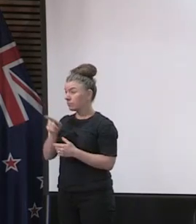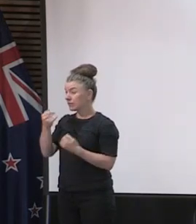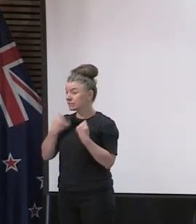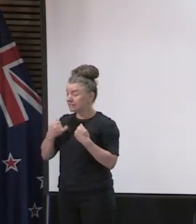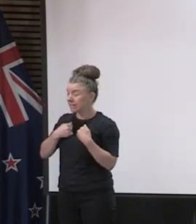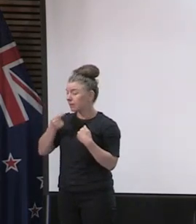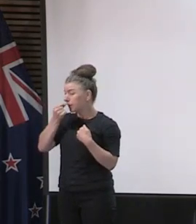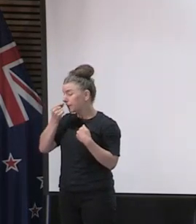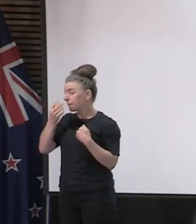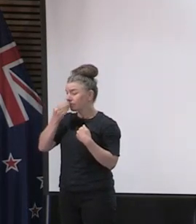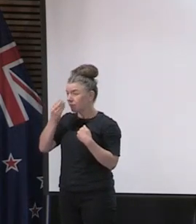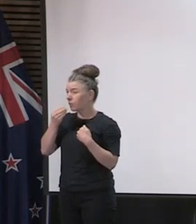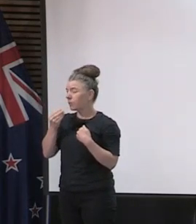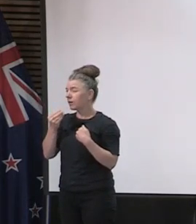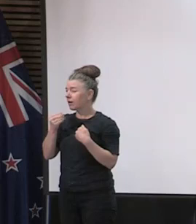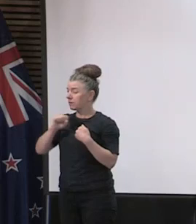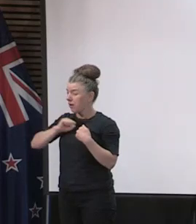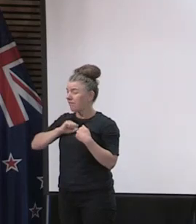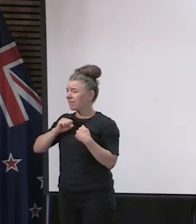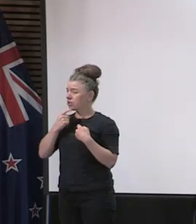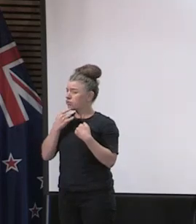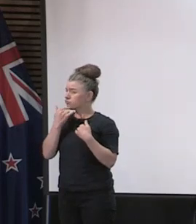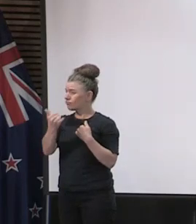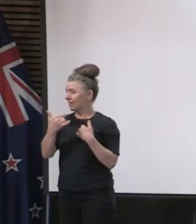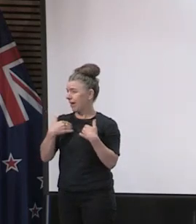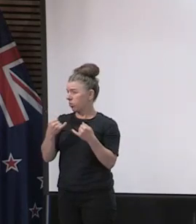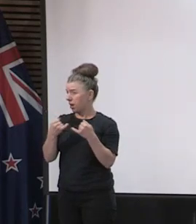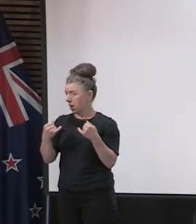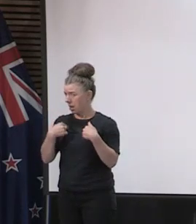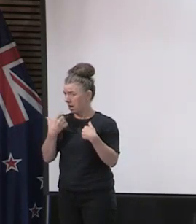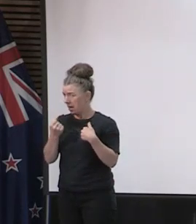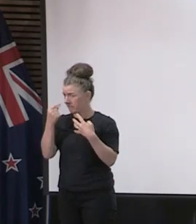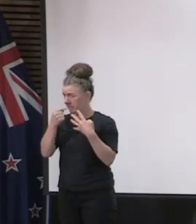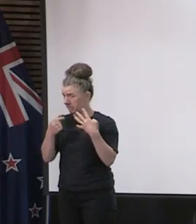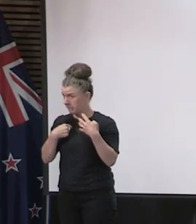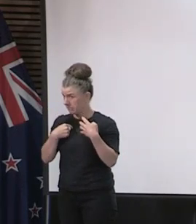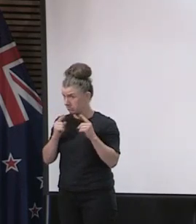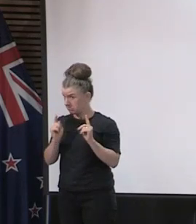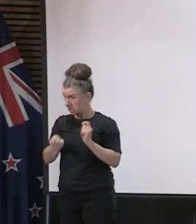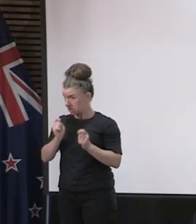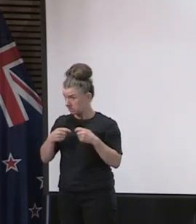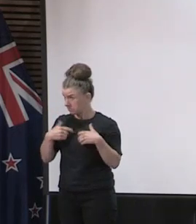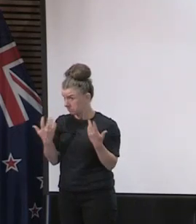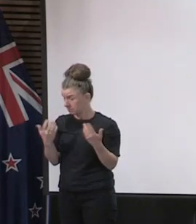are unwell. If you have symptoms of a cold or flu, call your doctor or Healthline